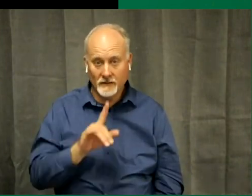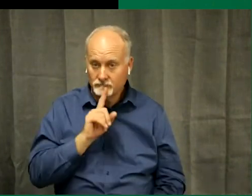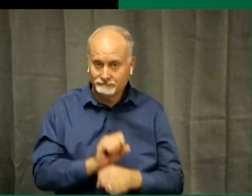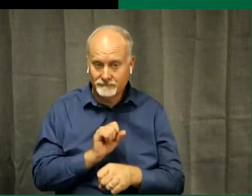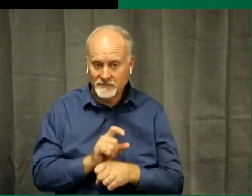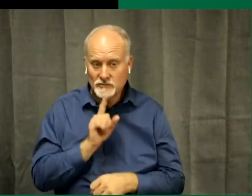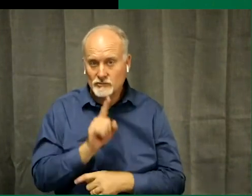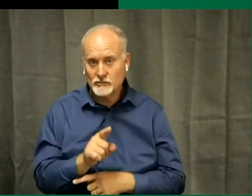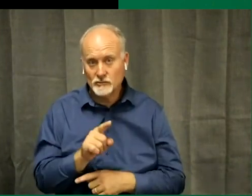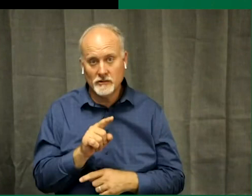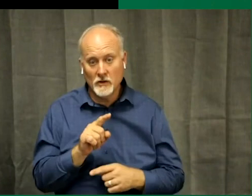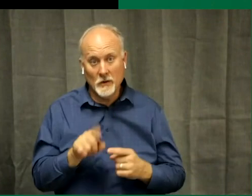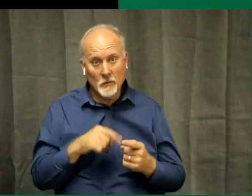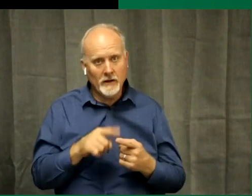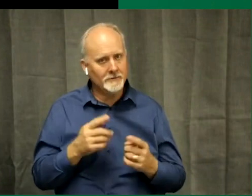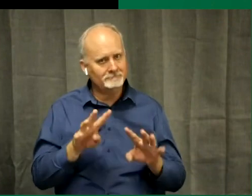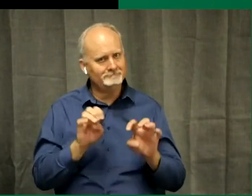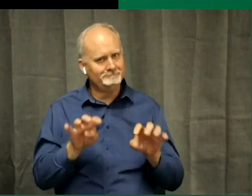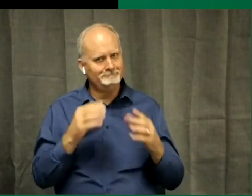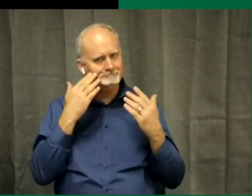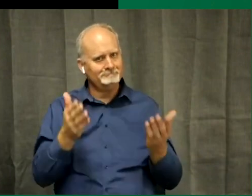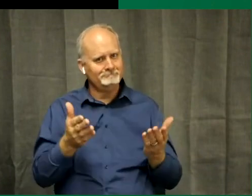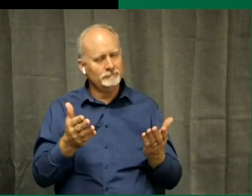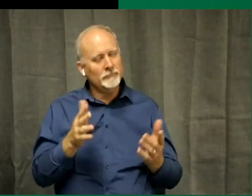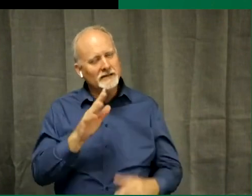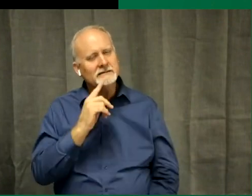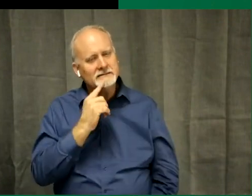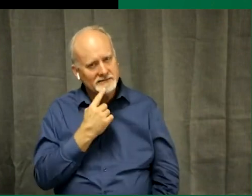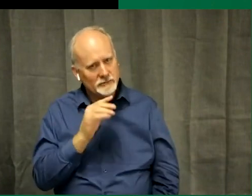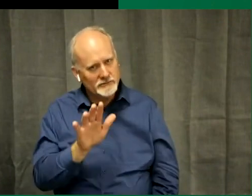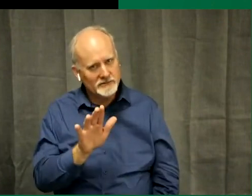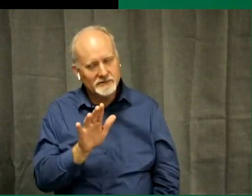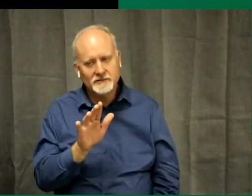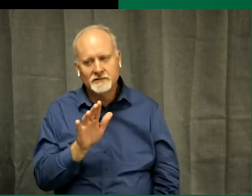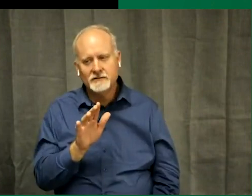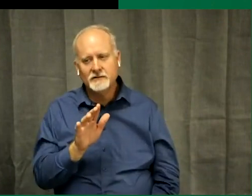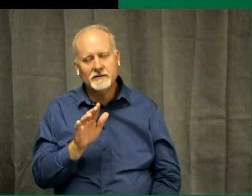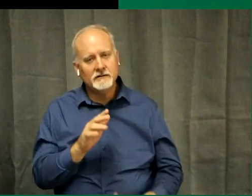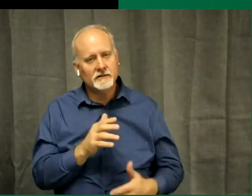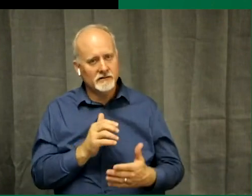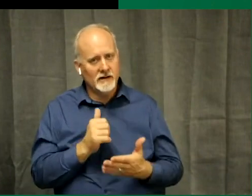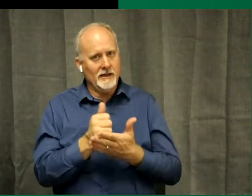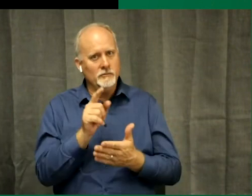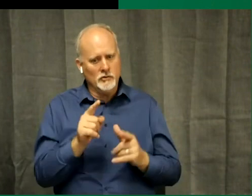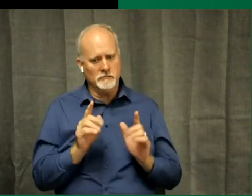and when that'll be i don't know but seriously to help you brace for this in all kinds of ways